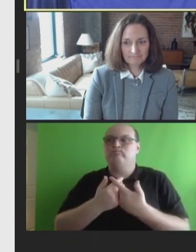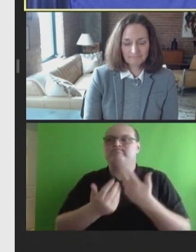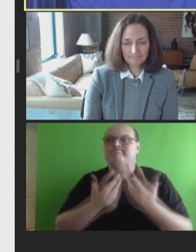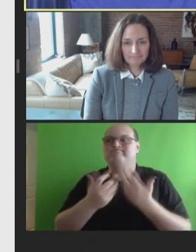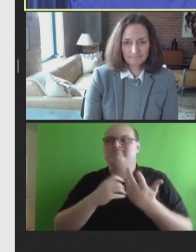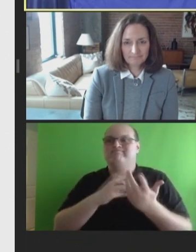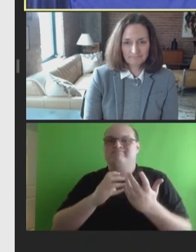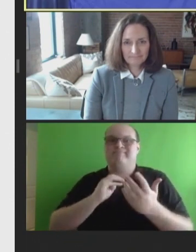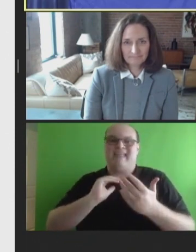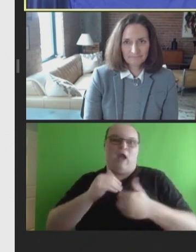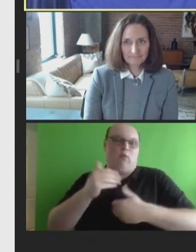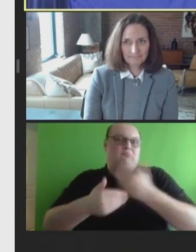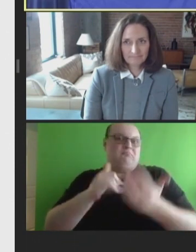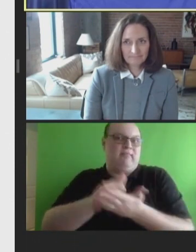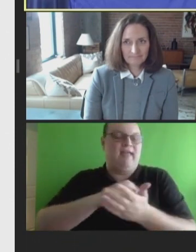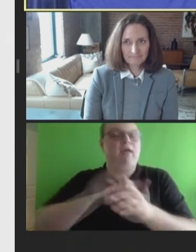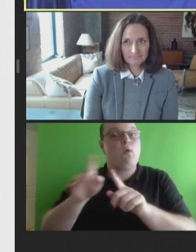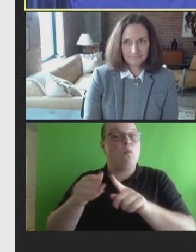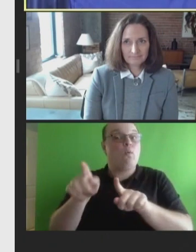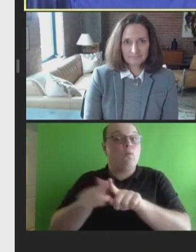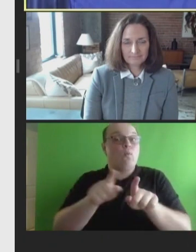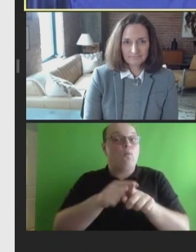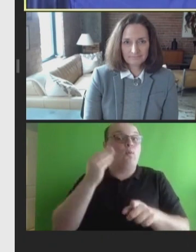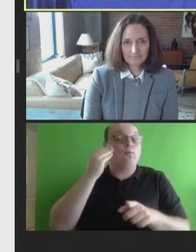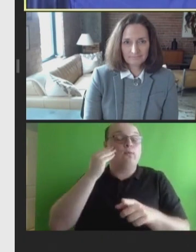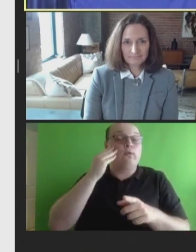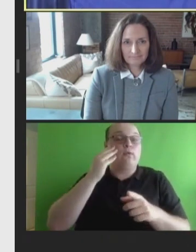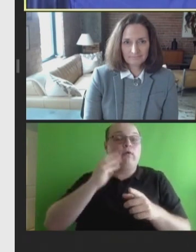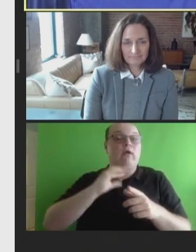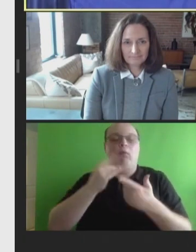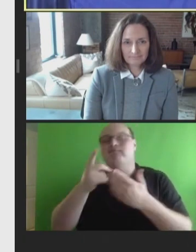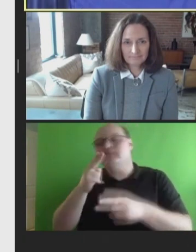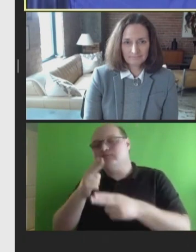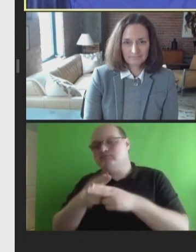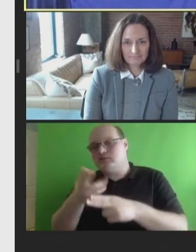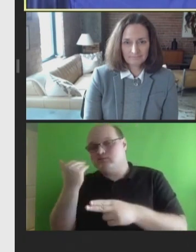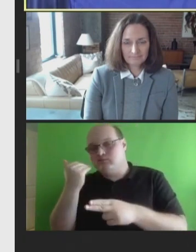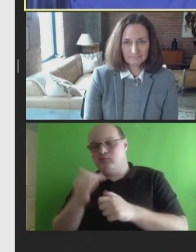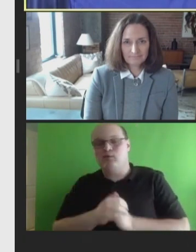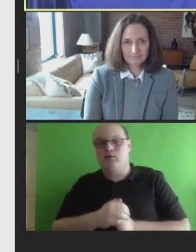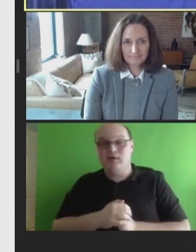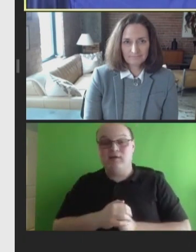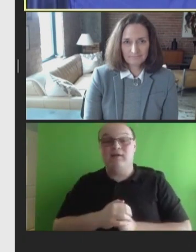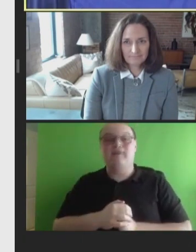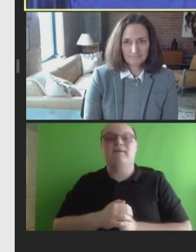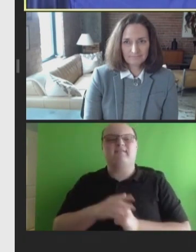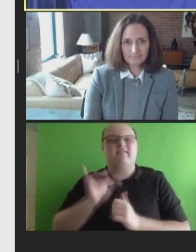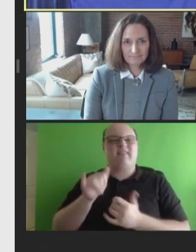We also know -- so I mentioned, you know, the likelihood is that this